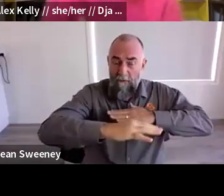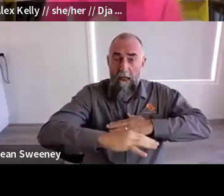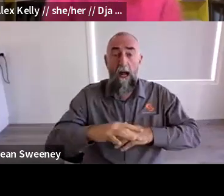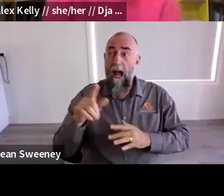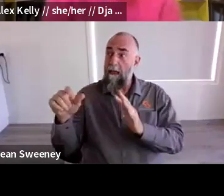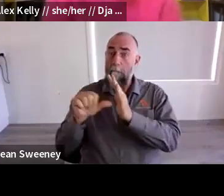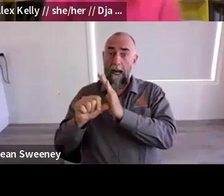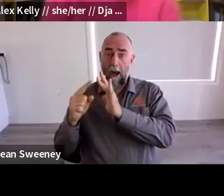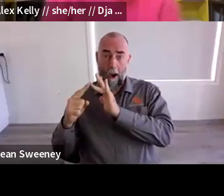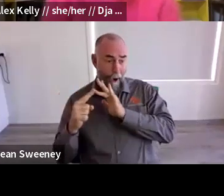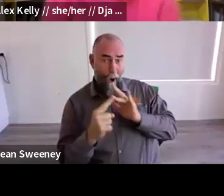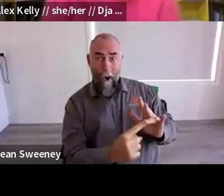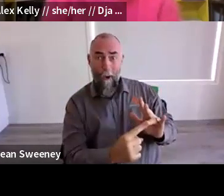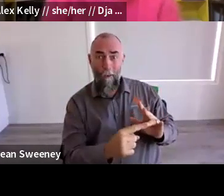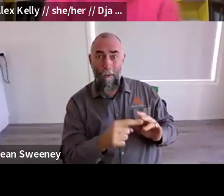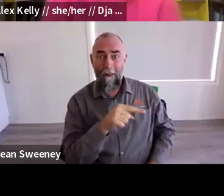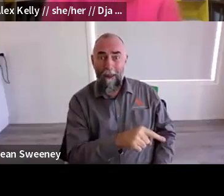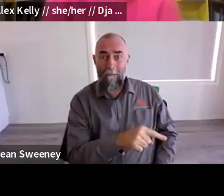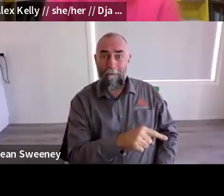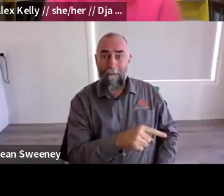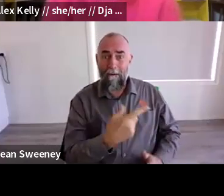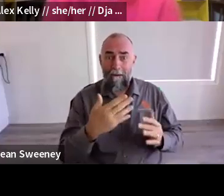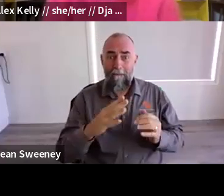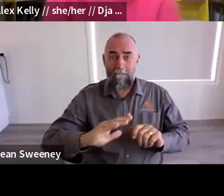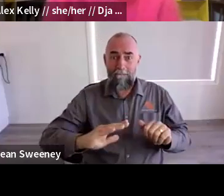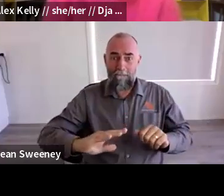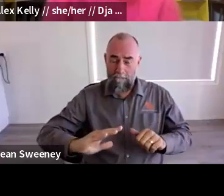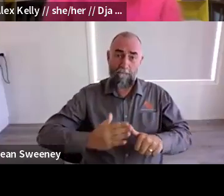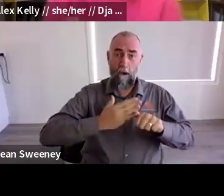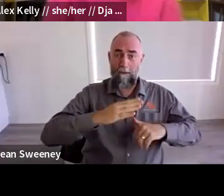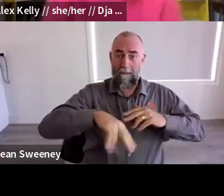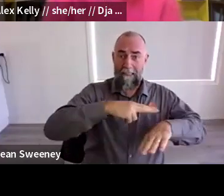extracted wealth, that comes from First Nations people's country. And that